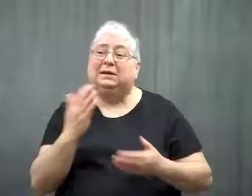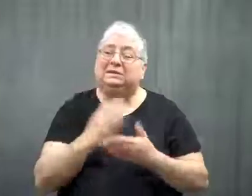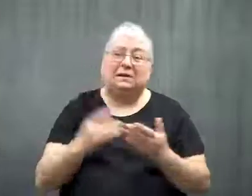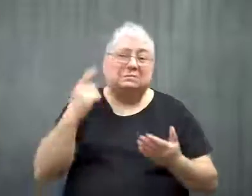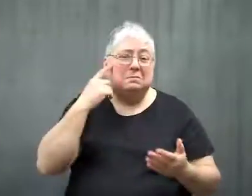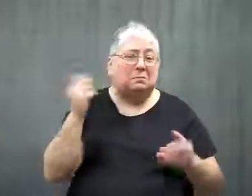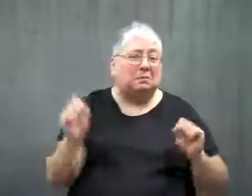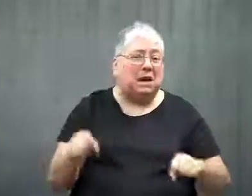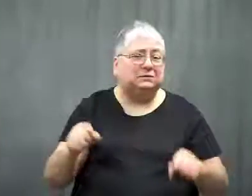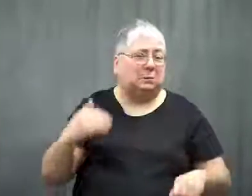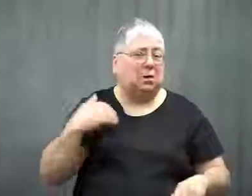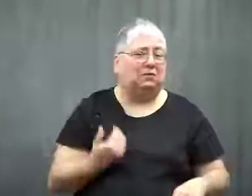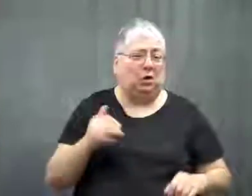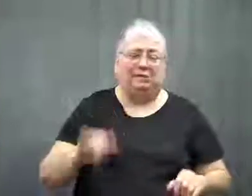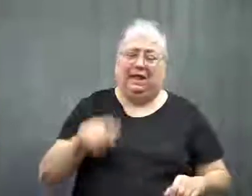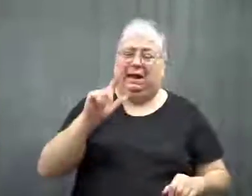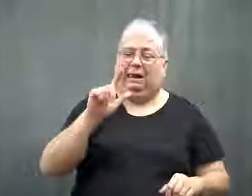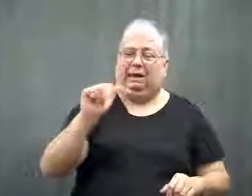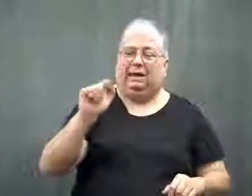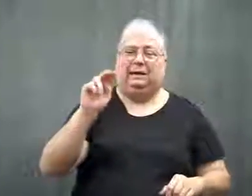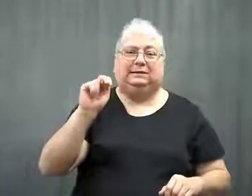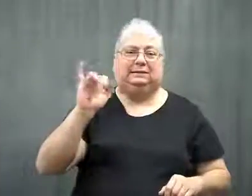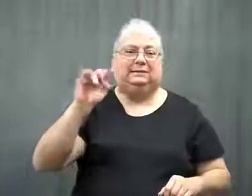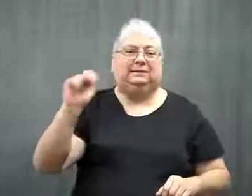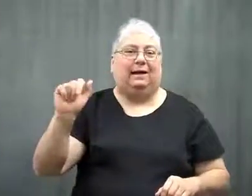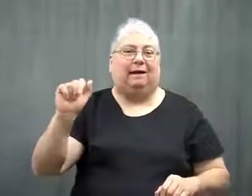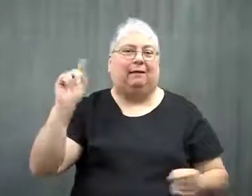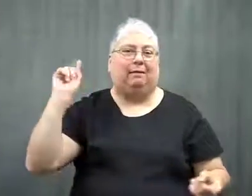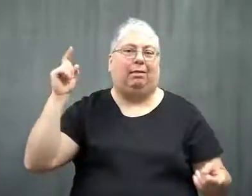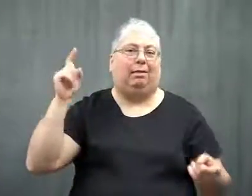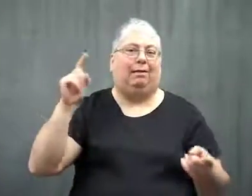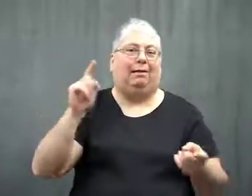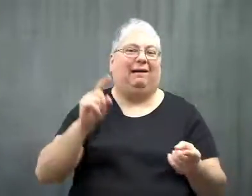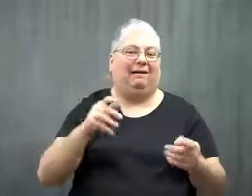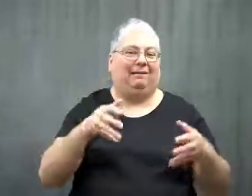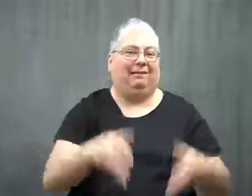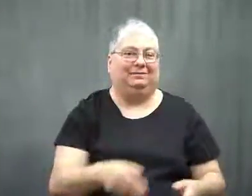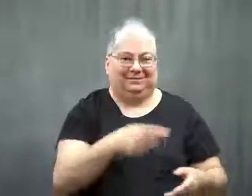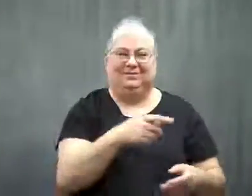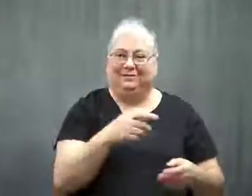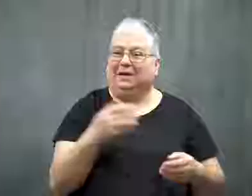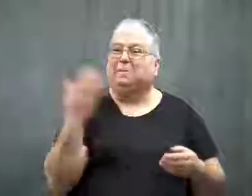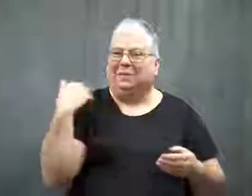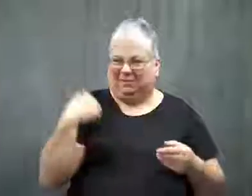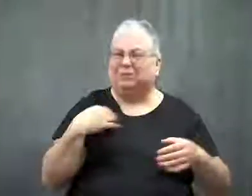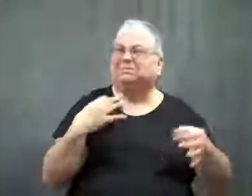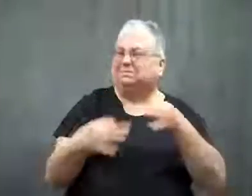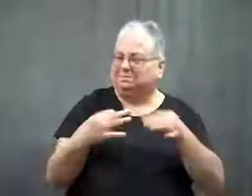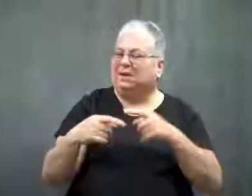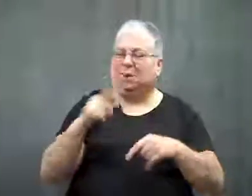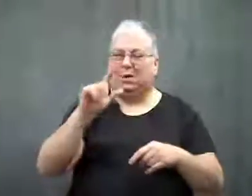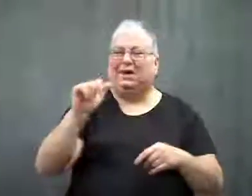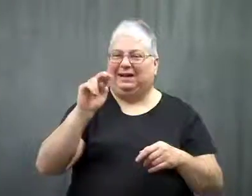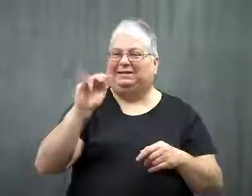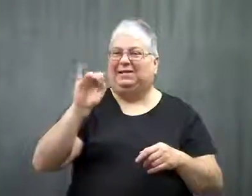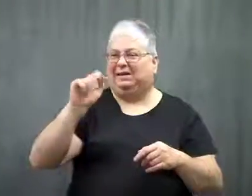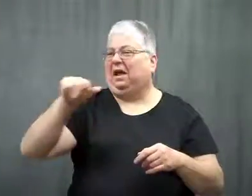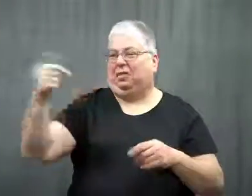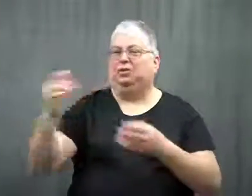Some think it may be due to the residual effects of La Nina. I explained about La Nina in another story.